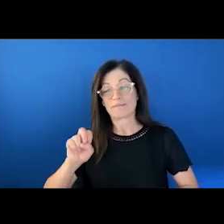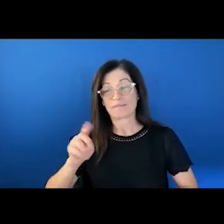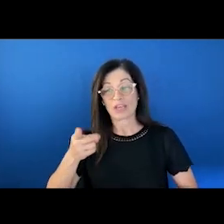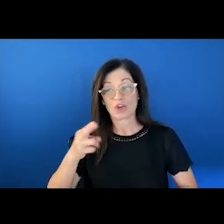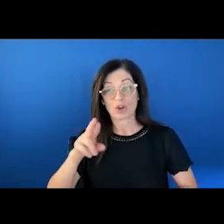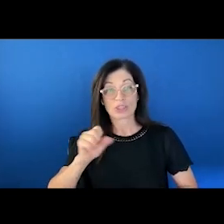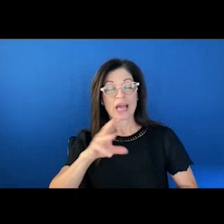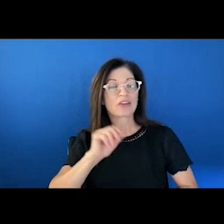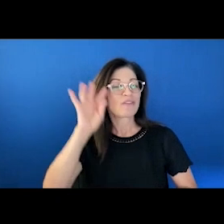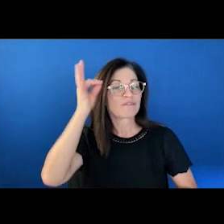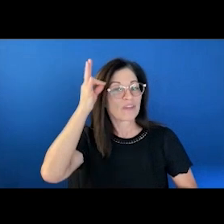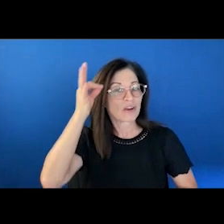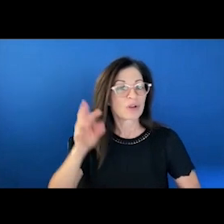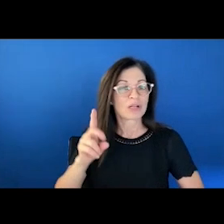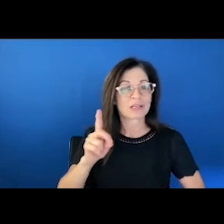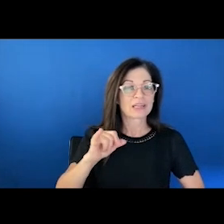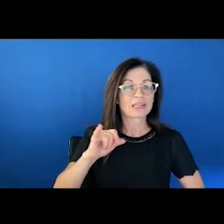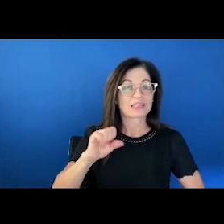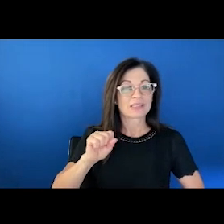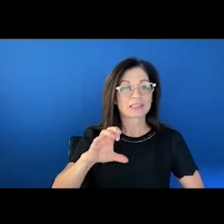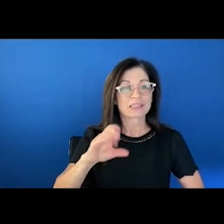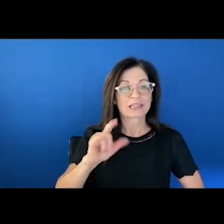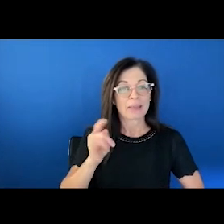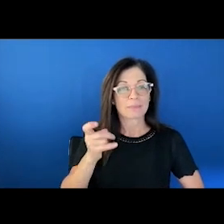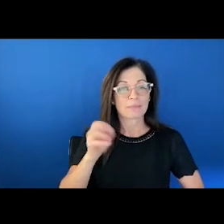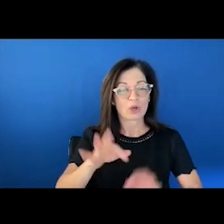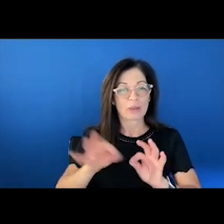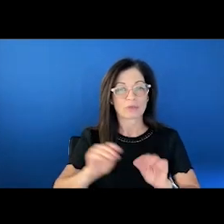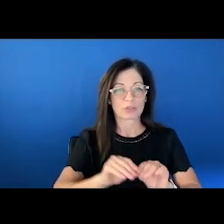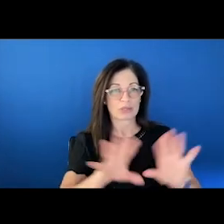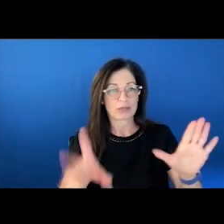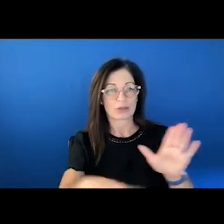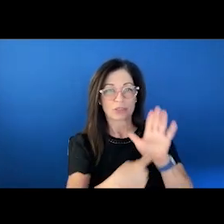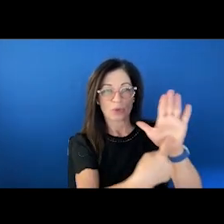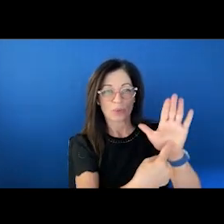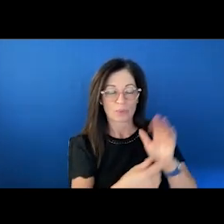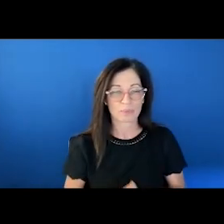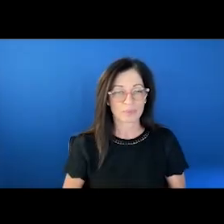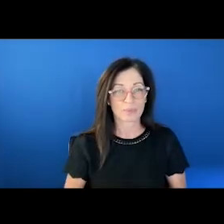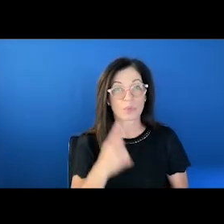partners, and vendors, as well as your federal disclaimer language are prominently displayed.